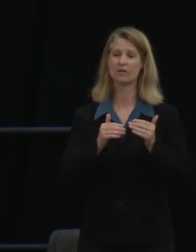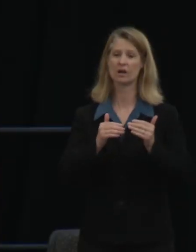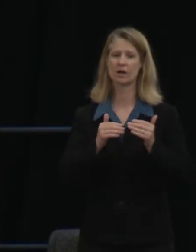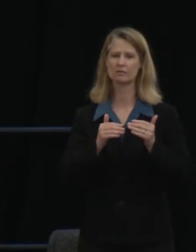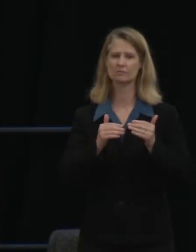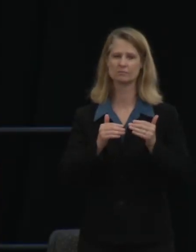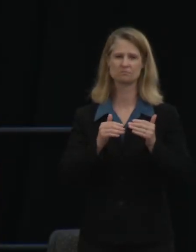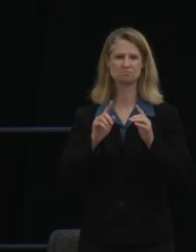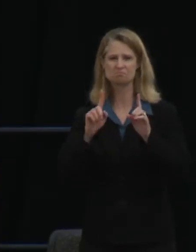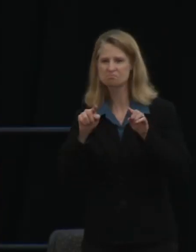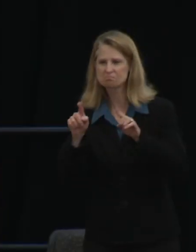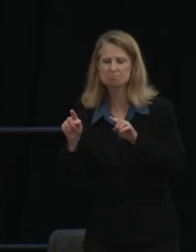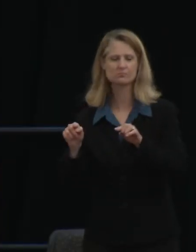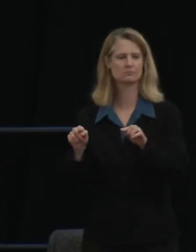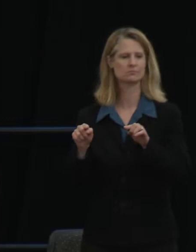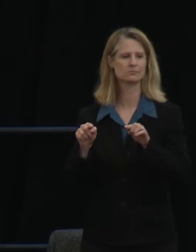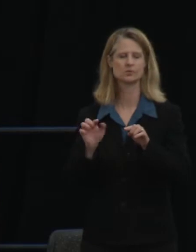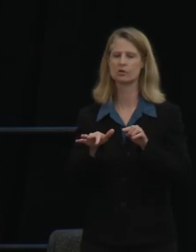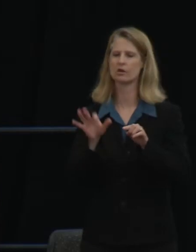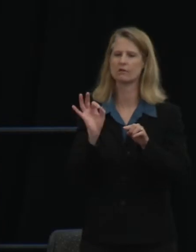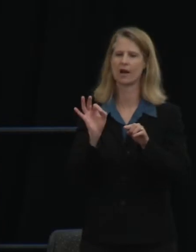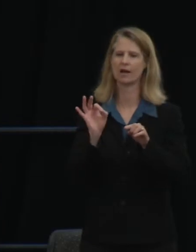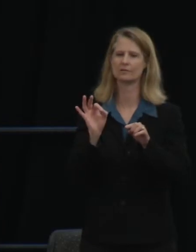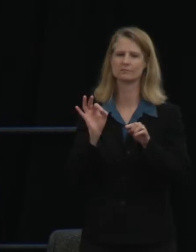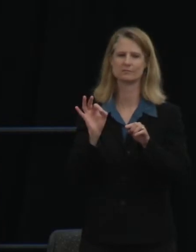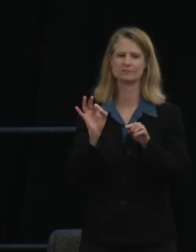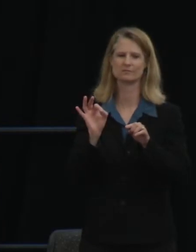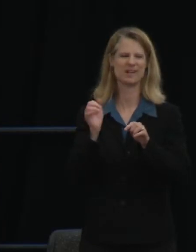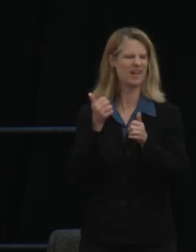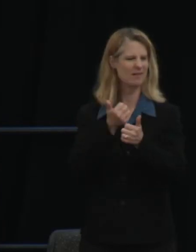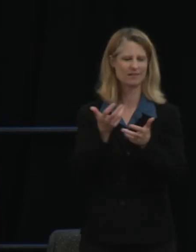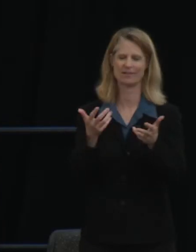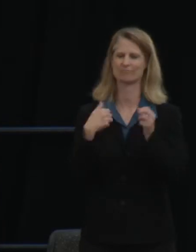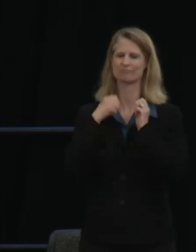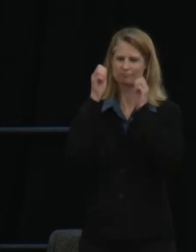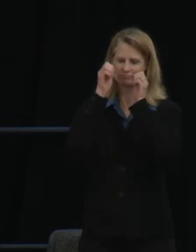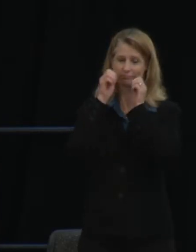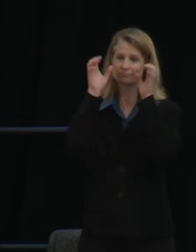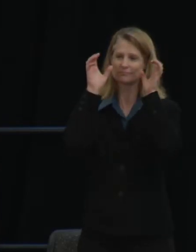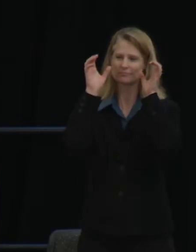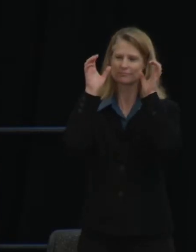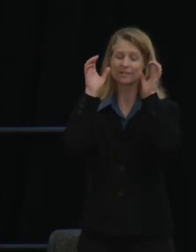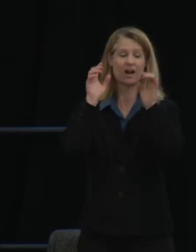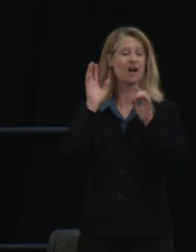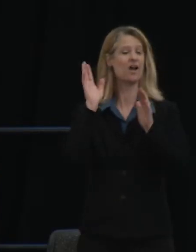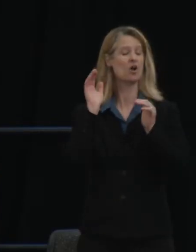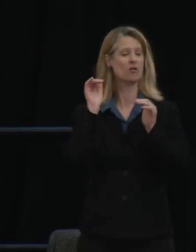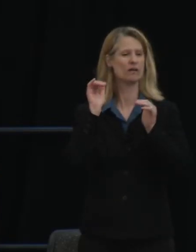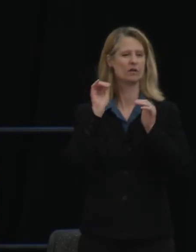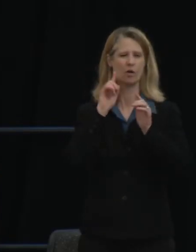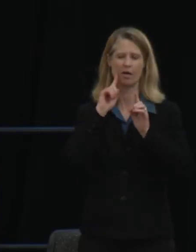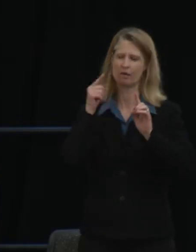you find it with your eyes wide open, and I hope that you have the ambition